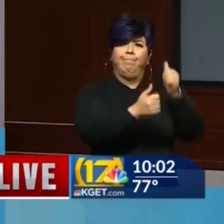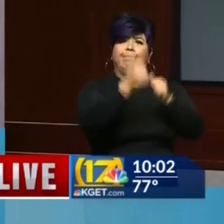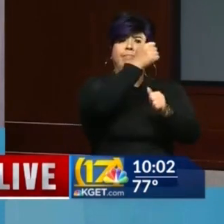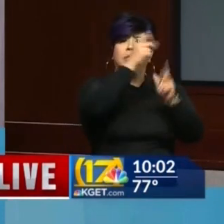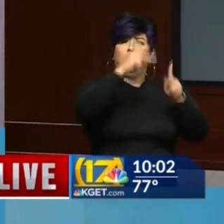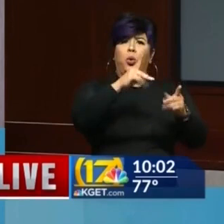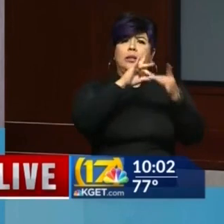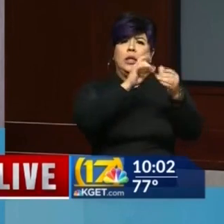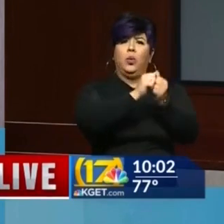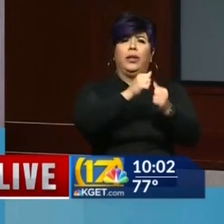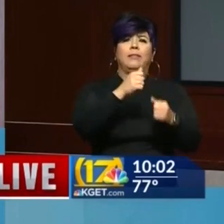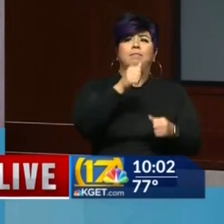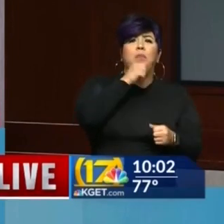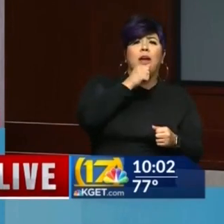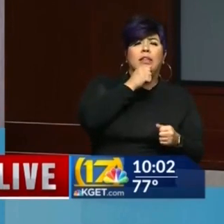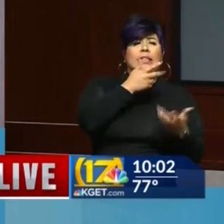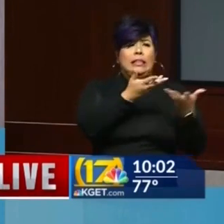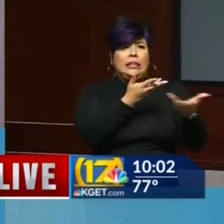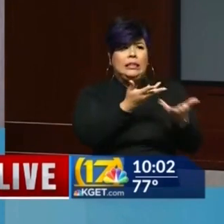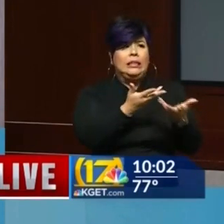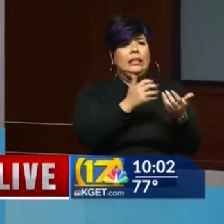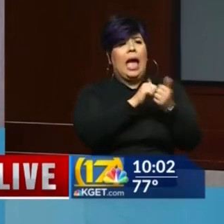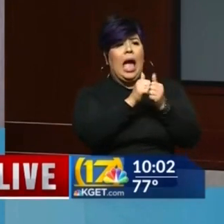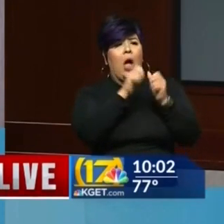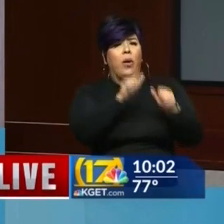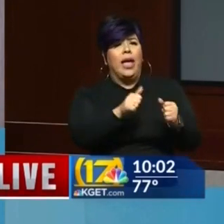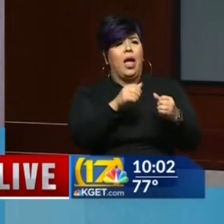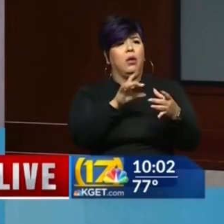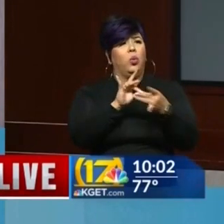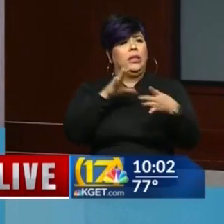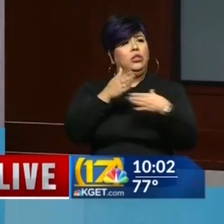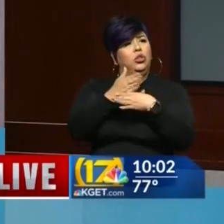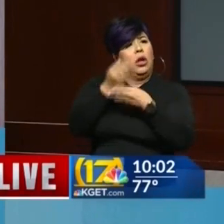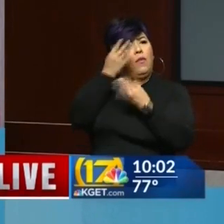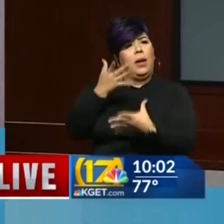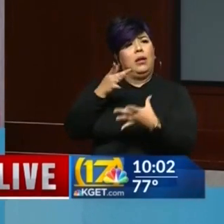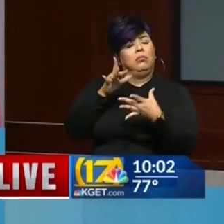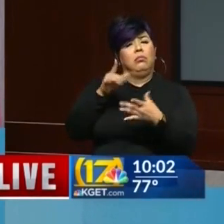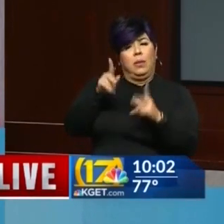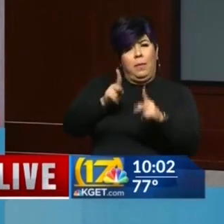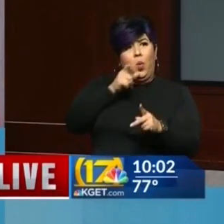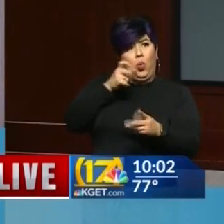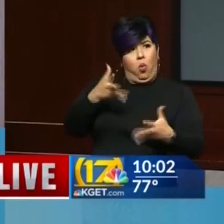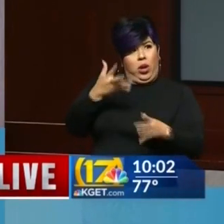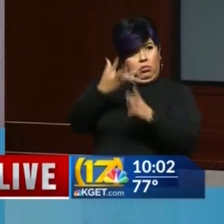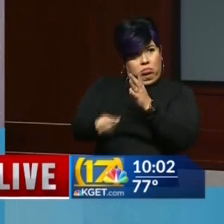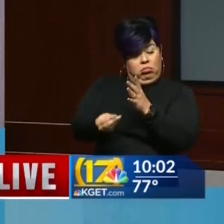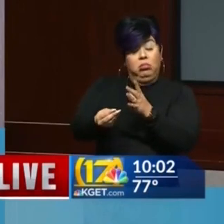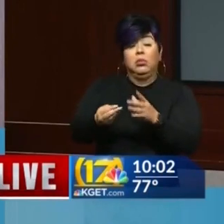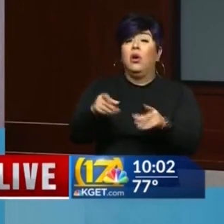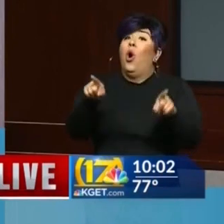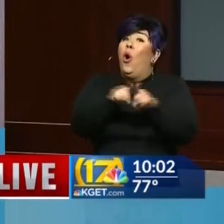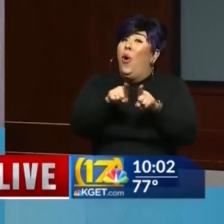AS YOU ARE AWARE, OUR COUNTY HAS BEEN WORKING WITH A STATTICIAN ABOUT WHAT INFORMATION COULD BE